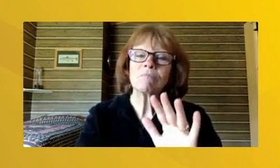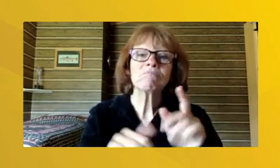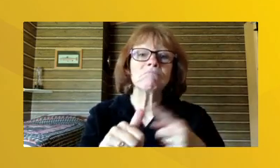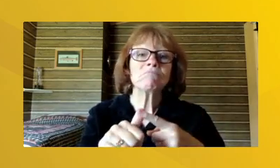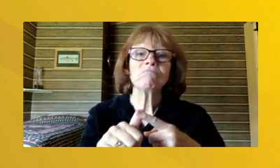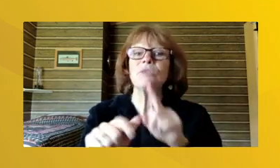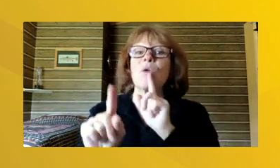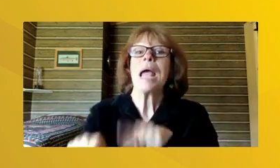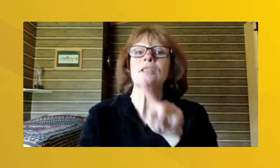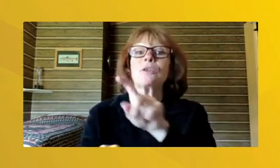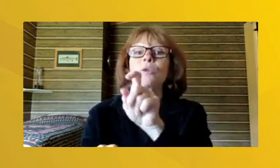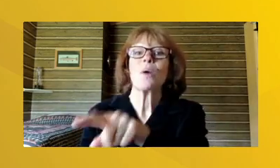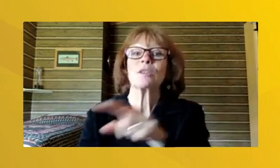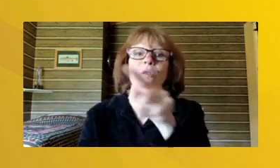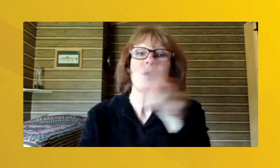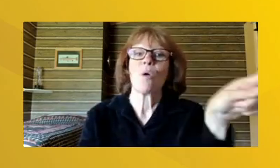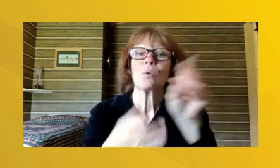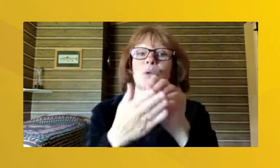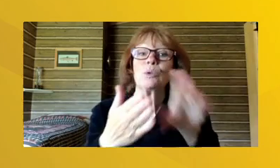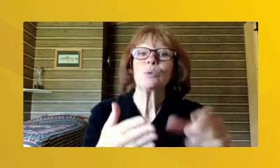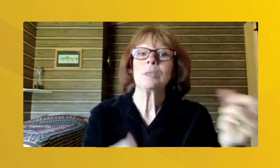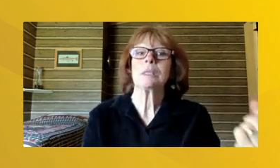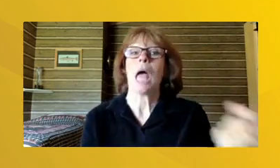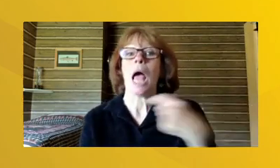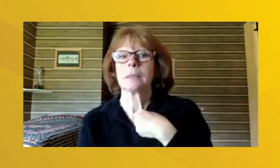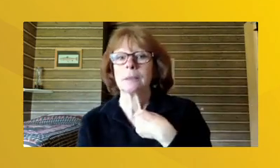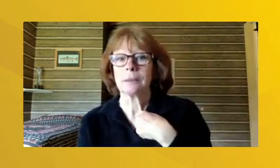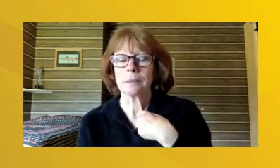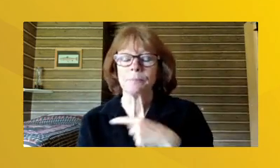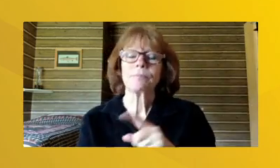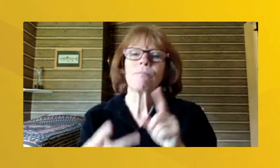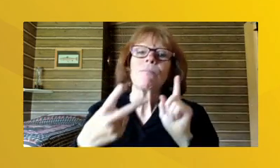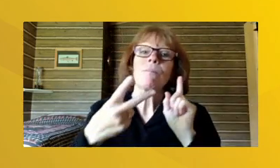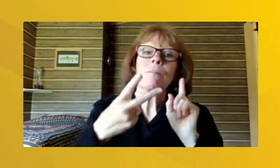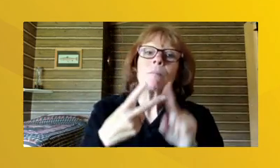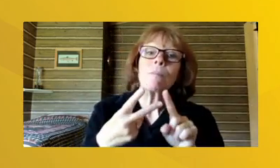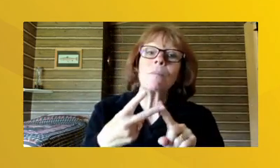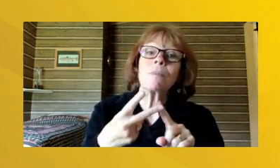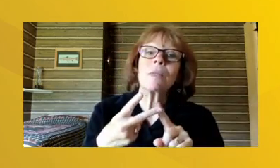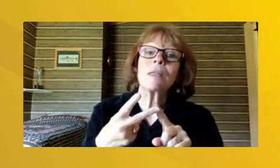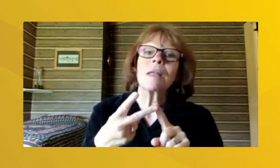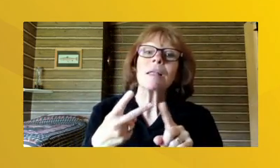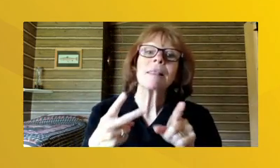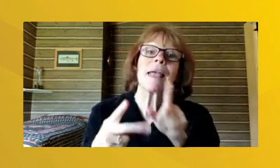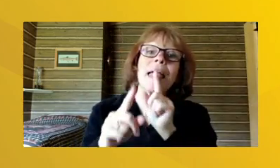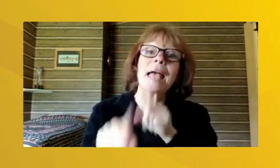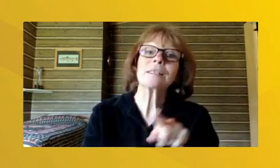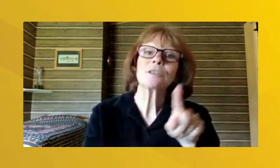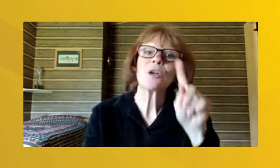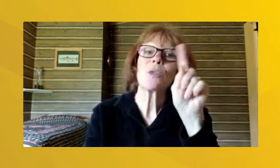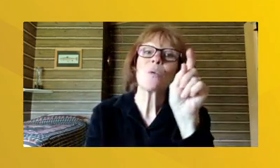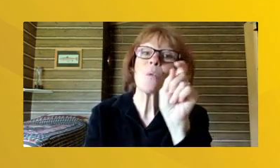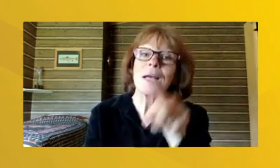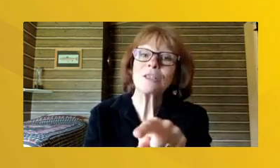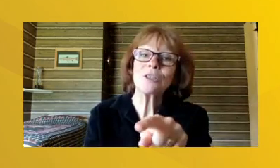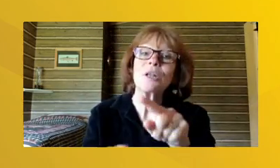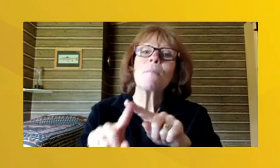Start student submitted, but they actually answer the question in an interdisciplinary way.